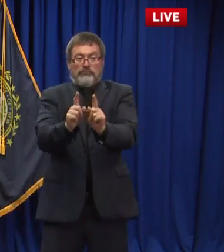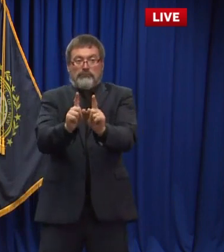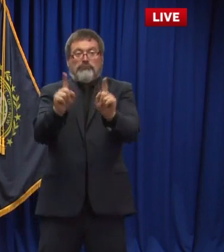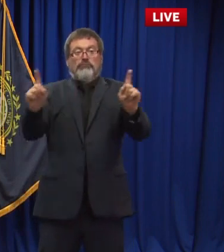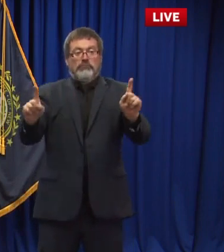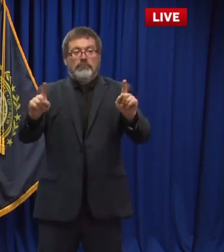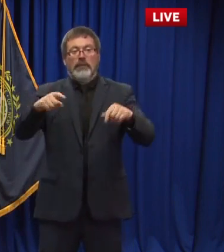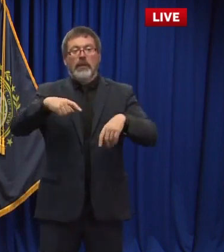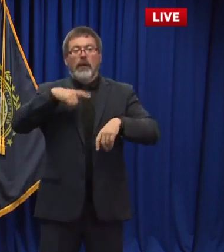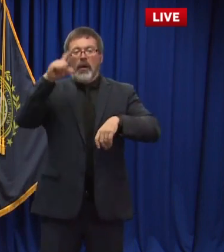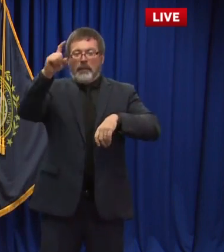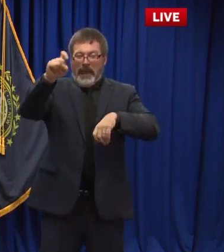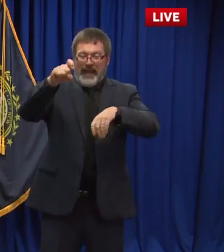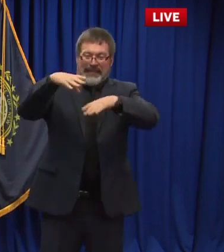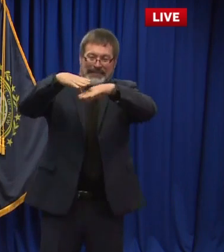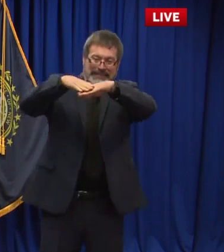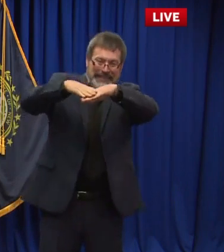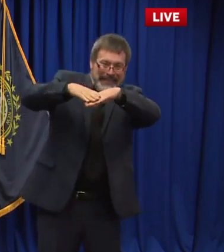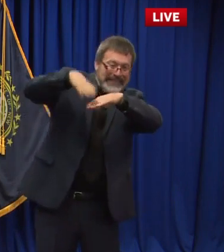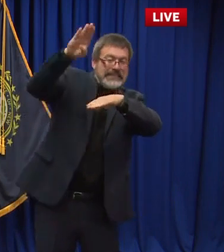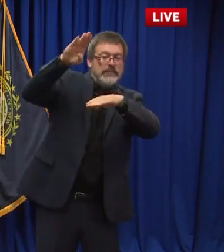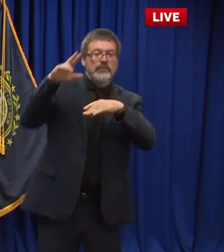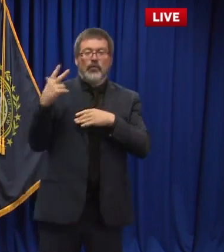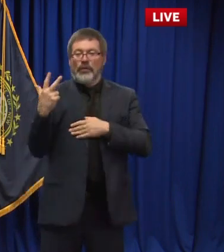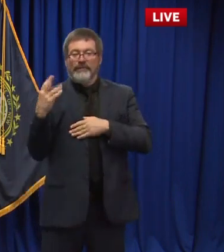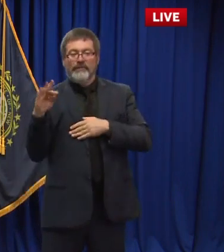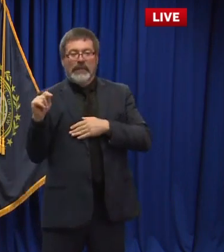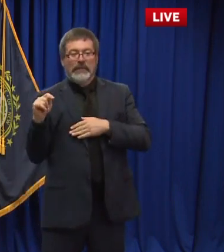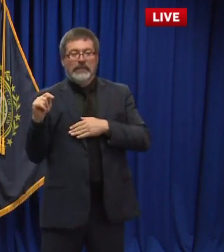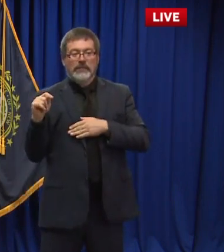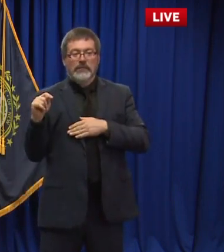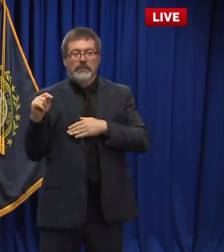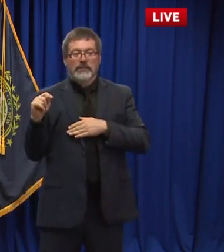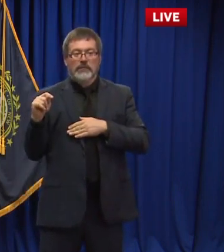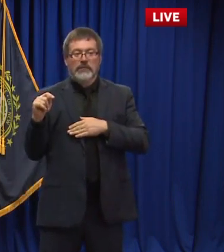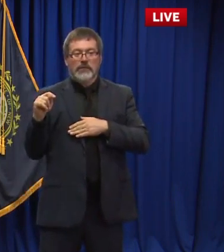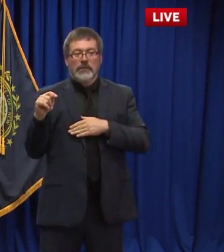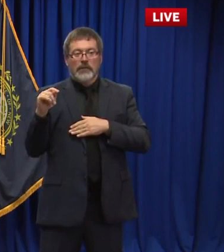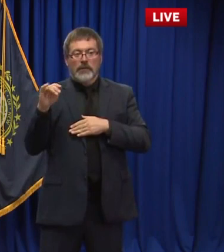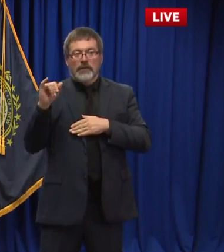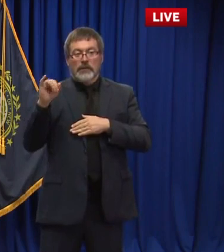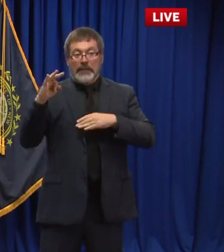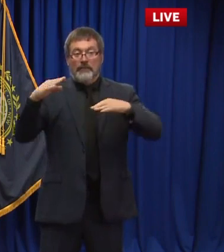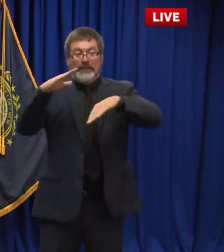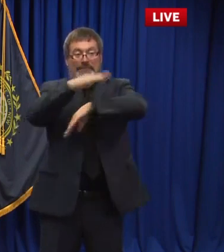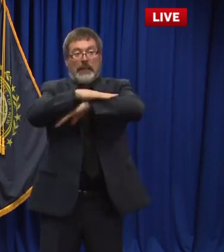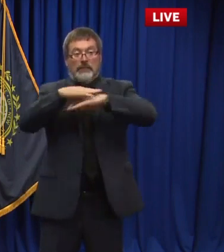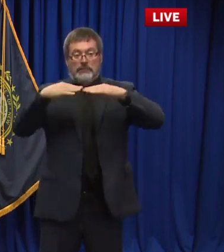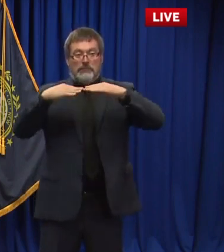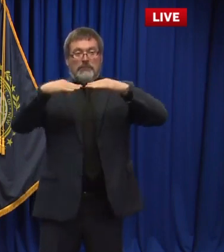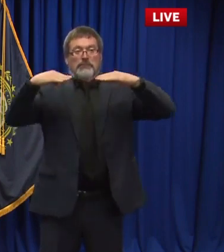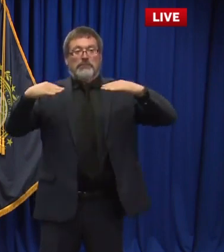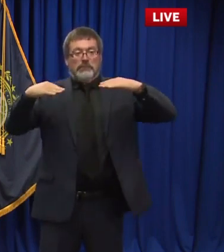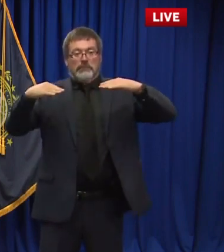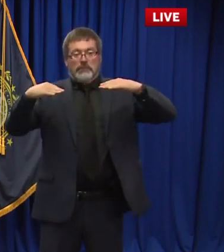JUST TO BE CLEAR ABOUT THE DISTANCING, THE GUIDANCE DOCUMENT SPECIFIES AT LEAST THREE FEET OF DISTANCE.